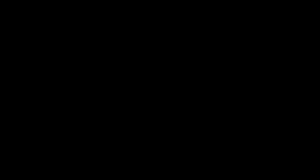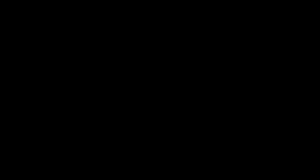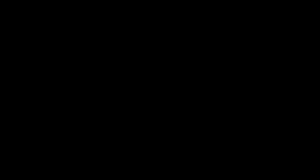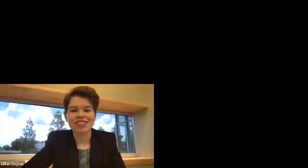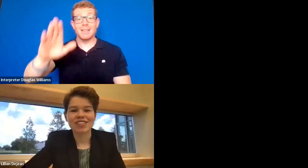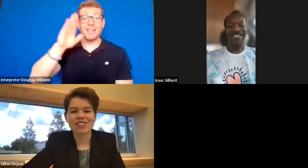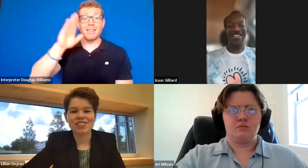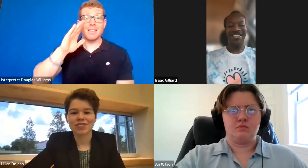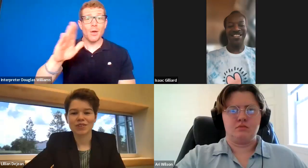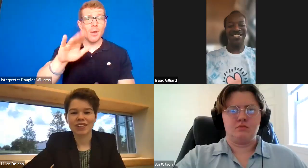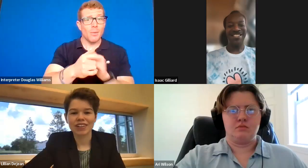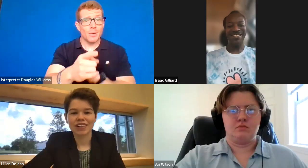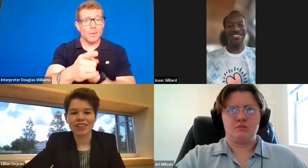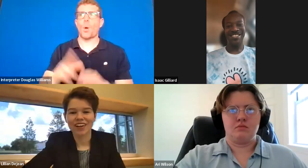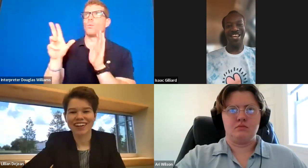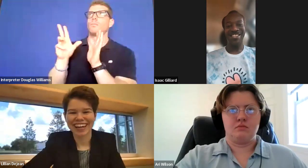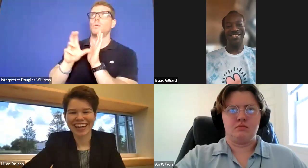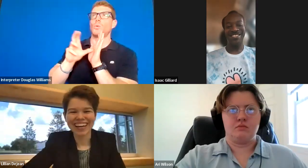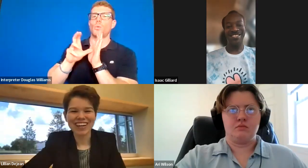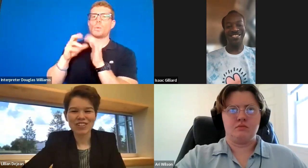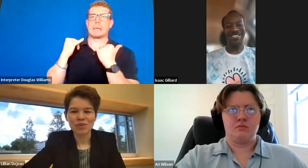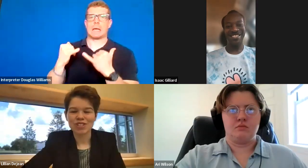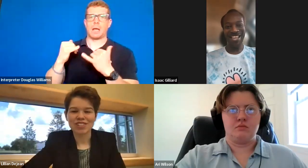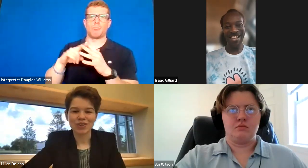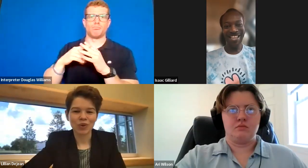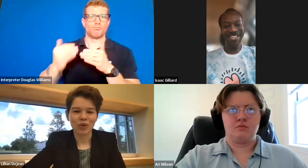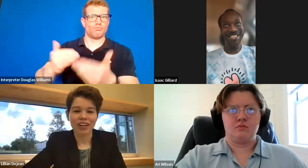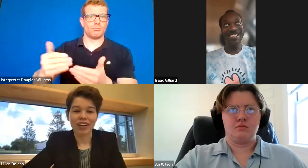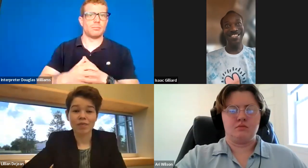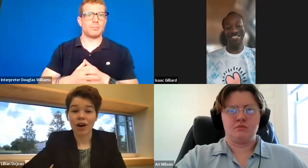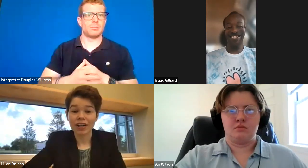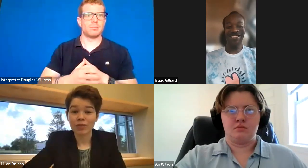If you could turn on your camera that'd be fantastic hey? How's it going? Alright, So so we just started recording All right.